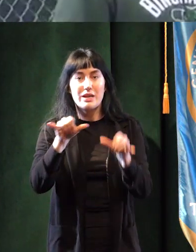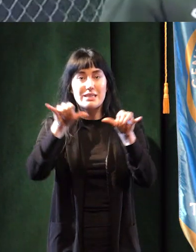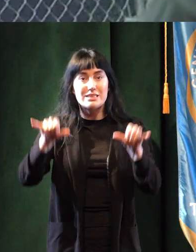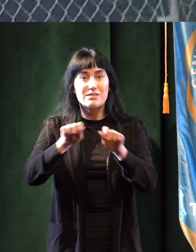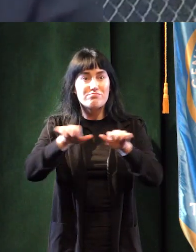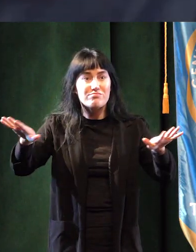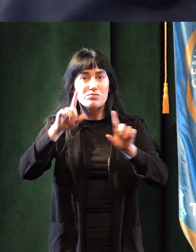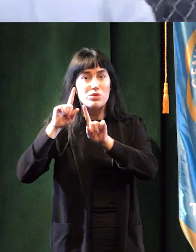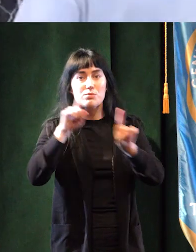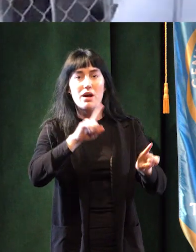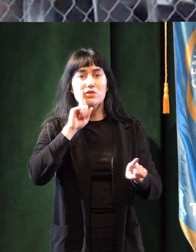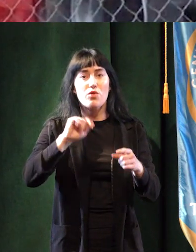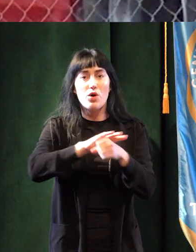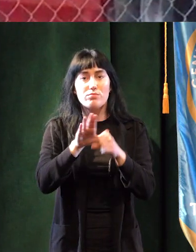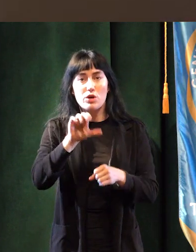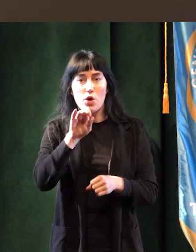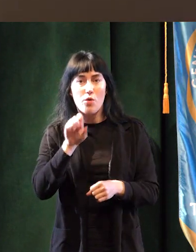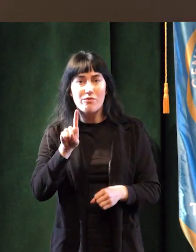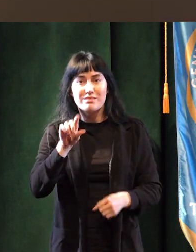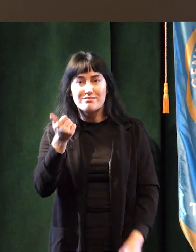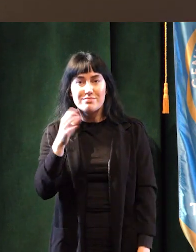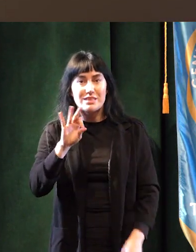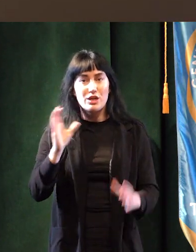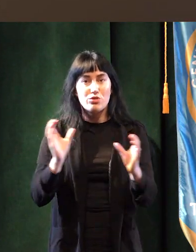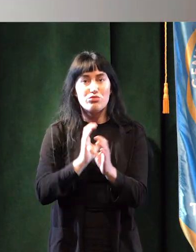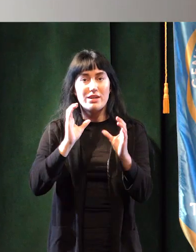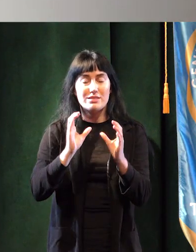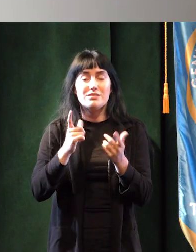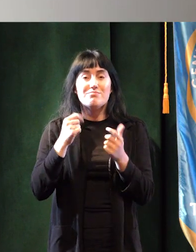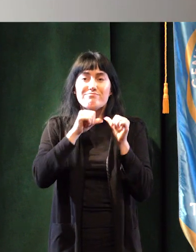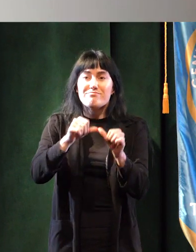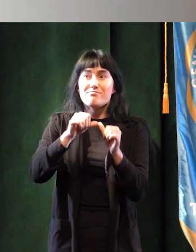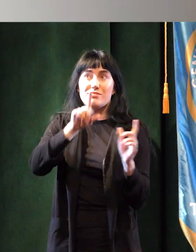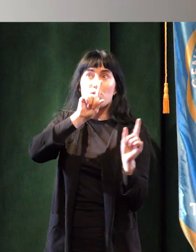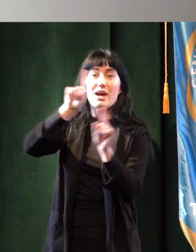response to the Cova 19 crises we continue to answer Governor Cuomo's call